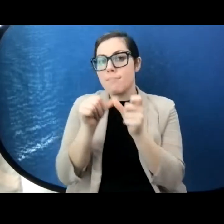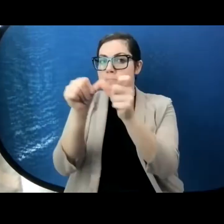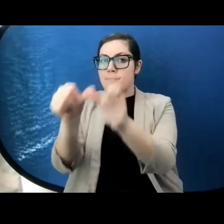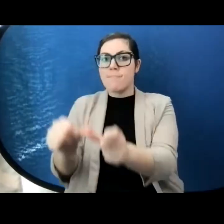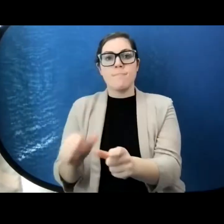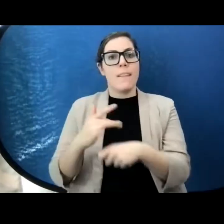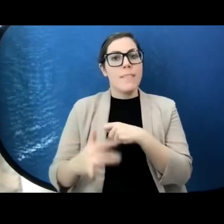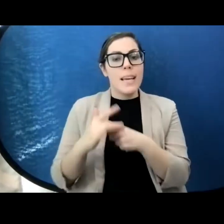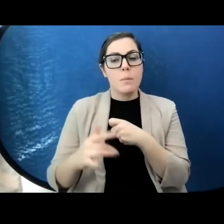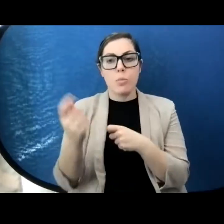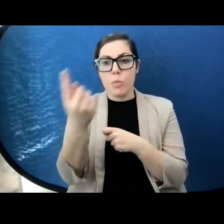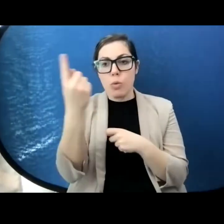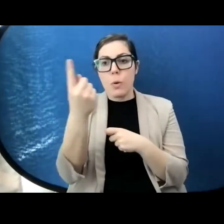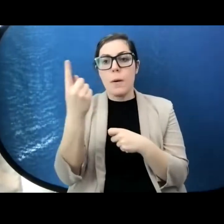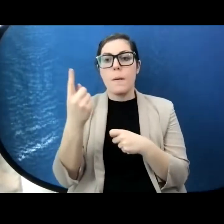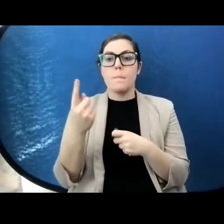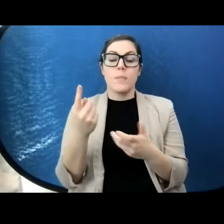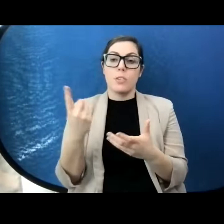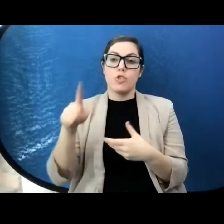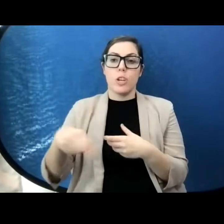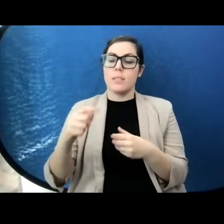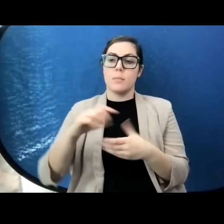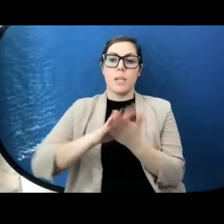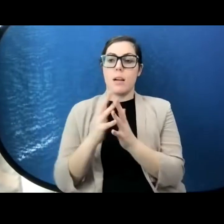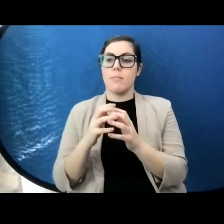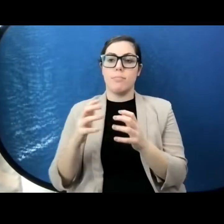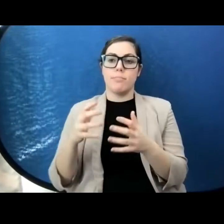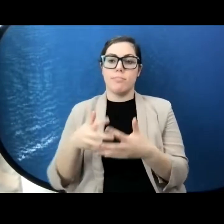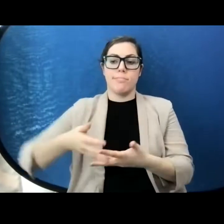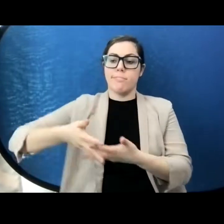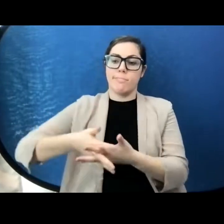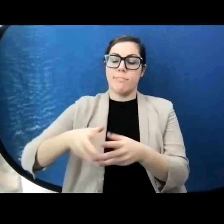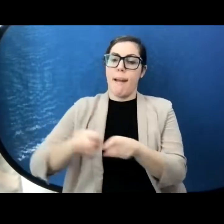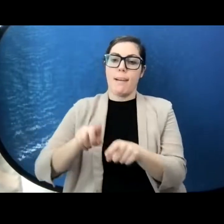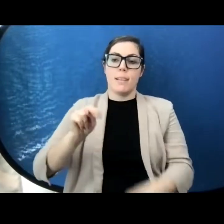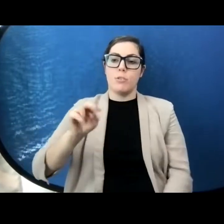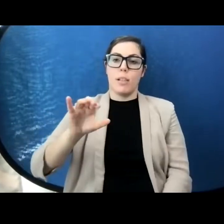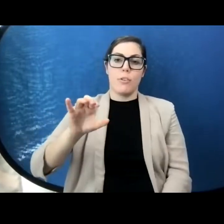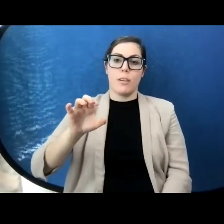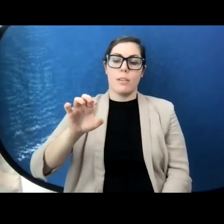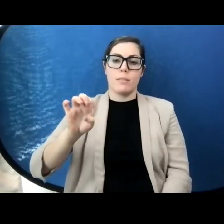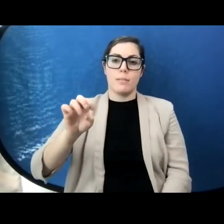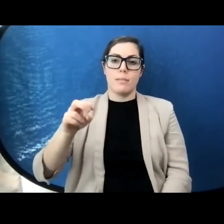just have it be one of the Clearinghouse's kind of programs, ongoing programs, throughout the year,